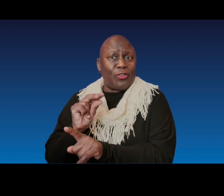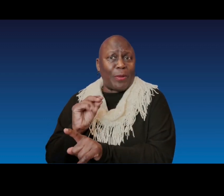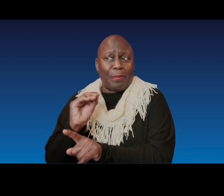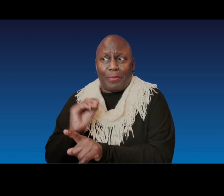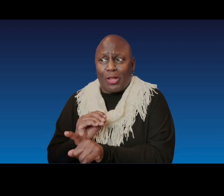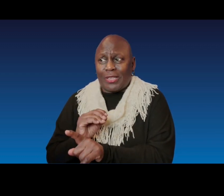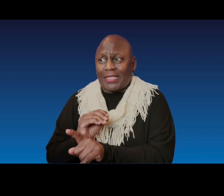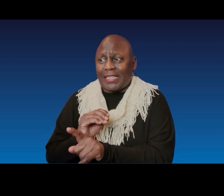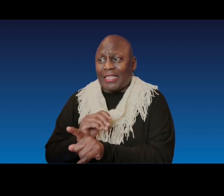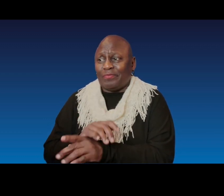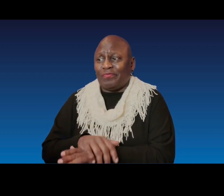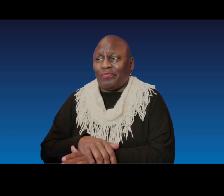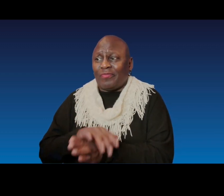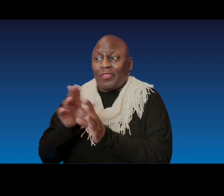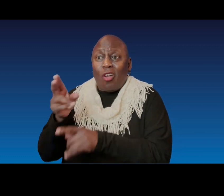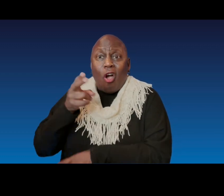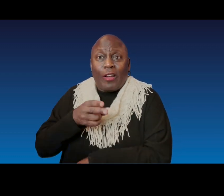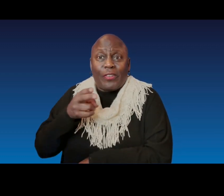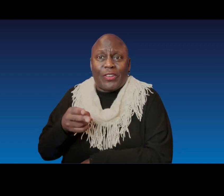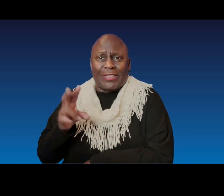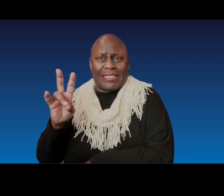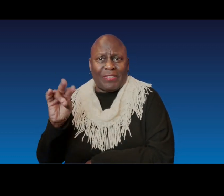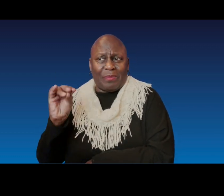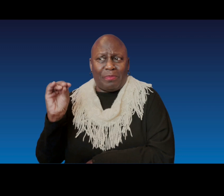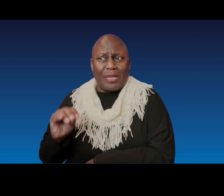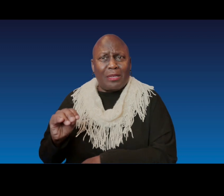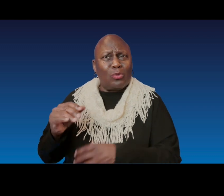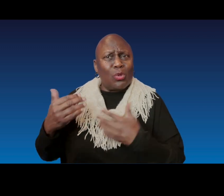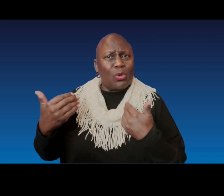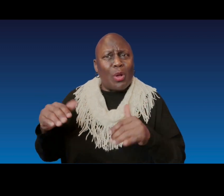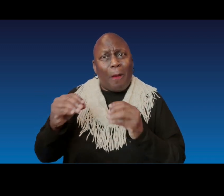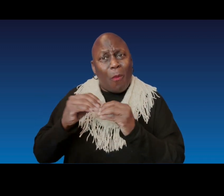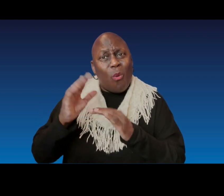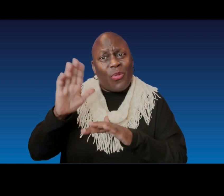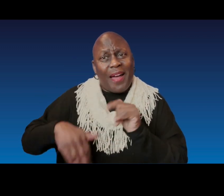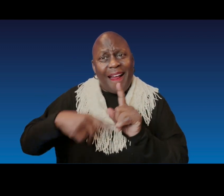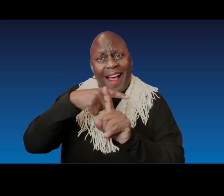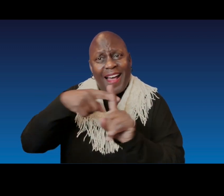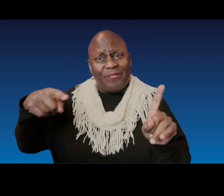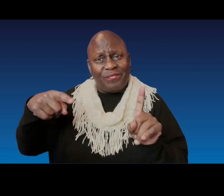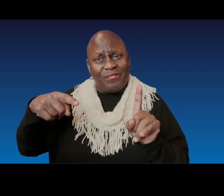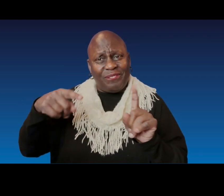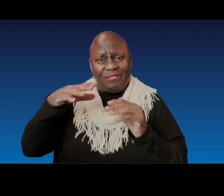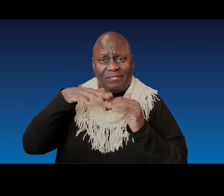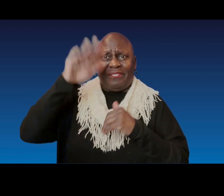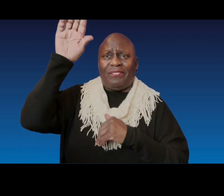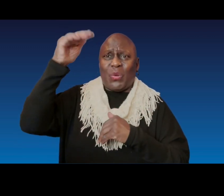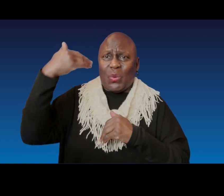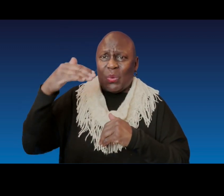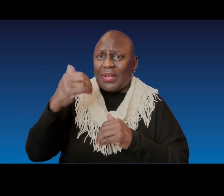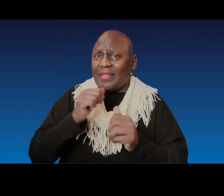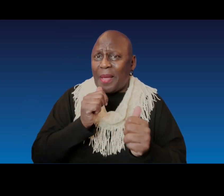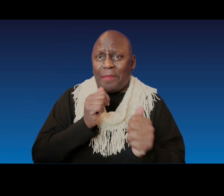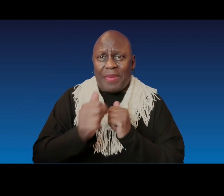Contrastingly, hearing people have a 30% pass rate and hard of hearing people have 70% pass rate.